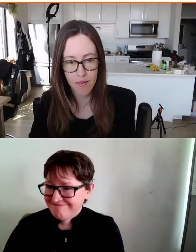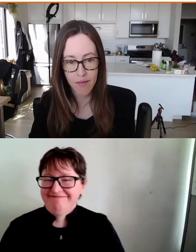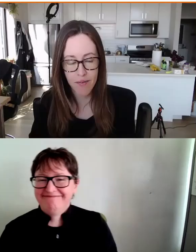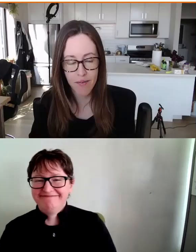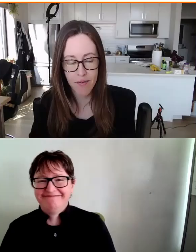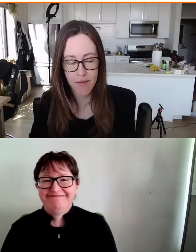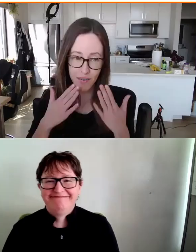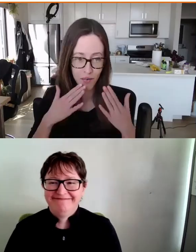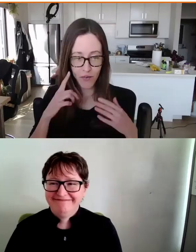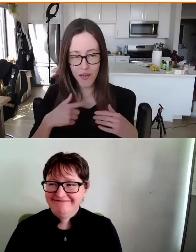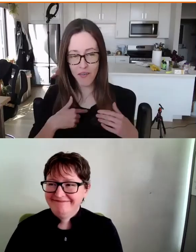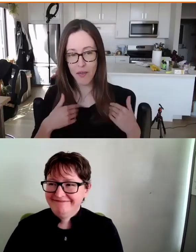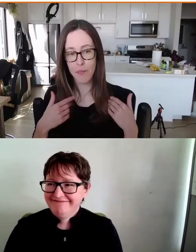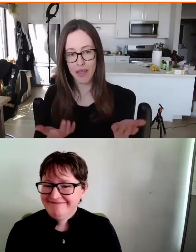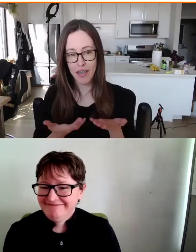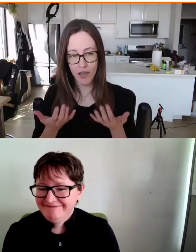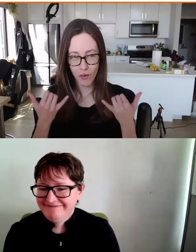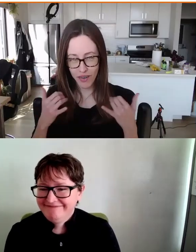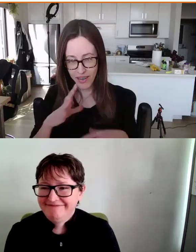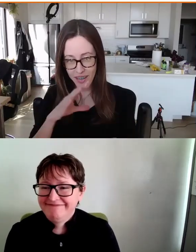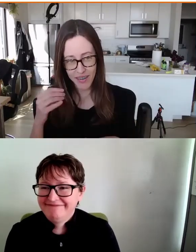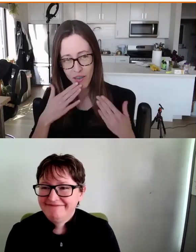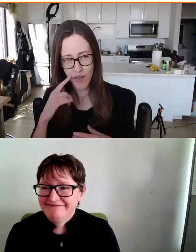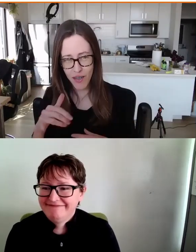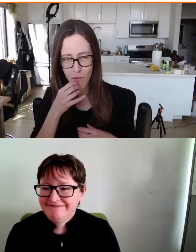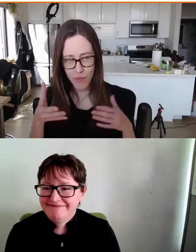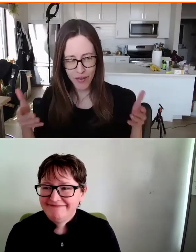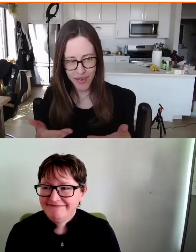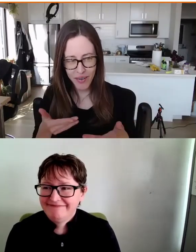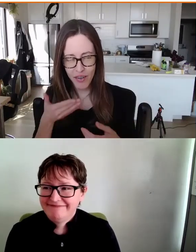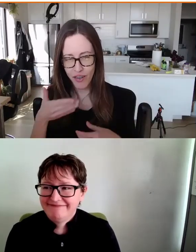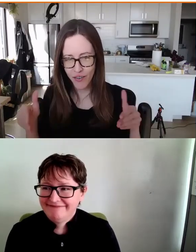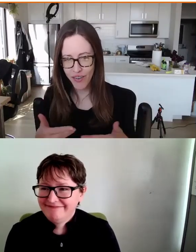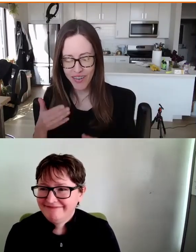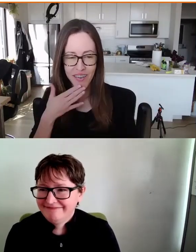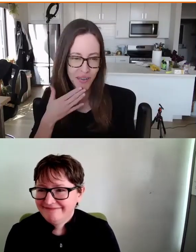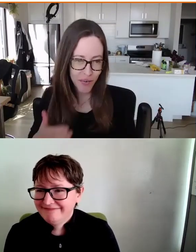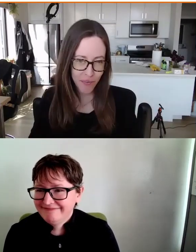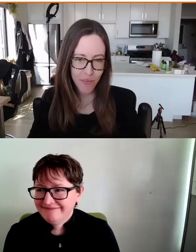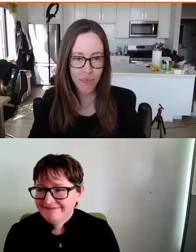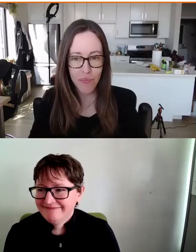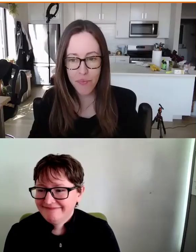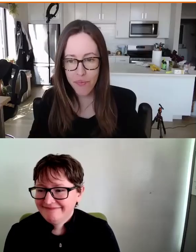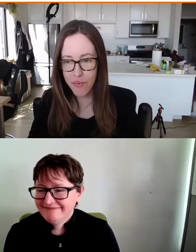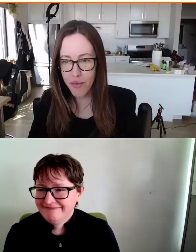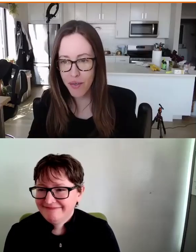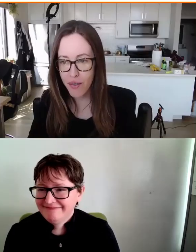Thank you for being here, Brienna. Thank you so much for inviting me here to present today. Wonderful introduction. Thank you, Jenna.